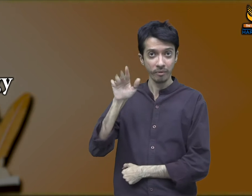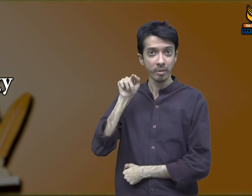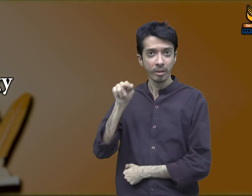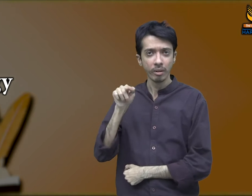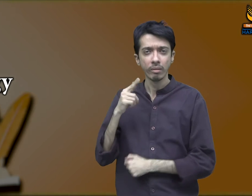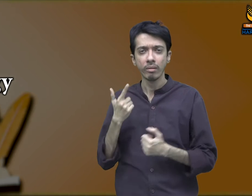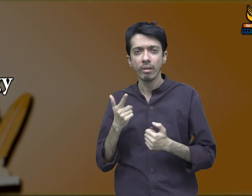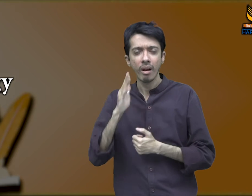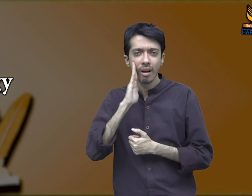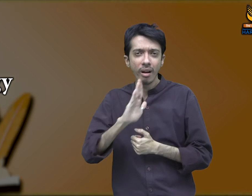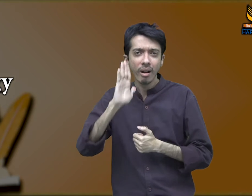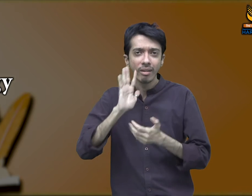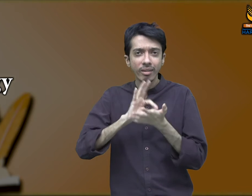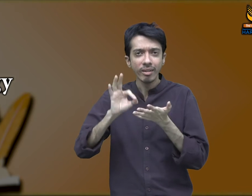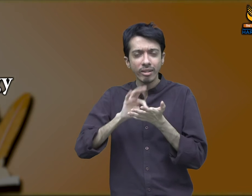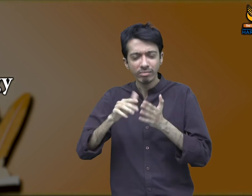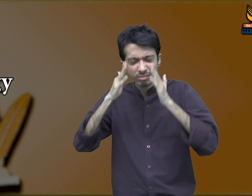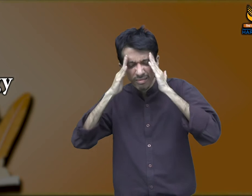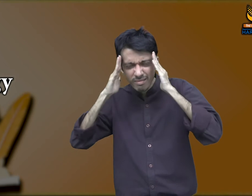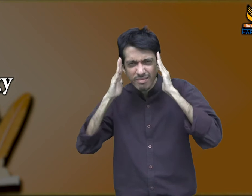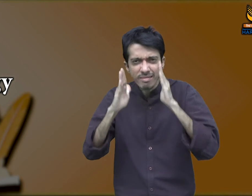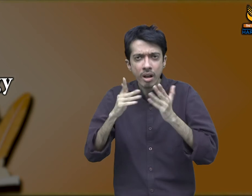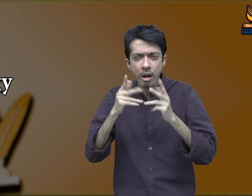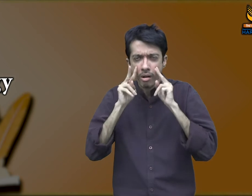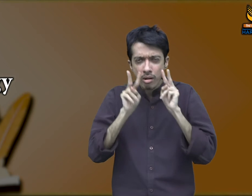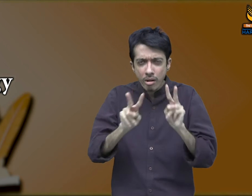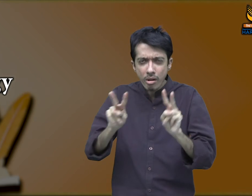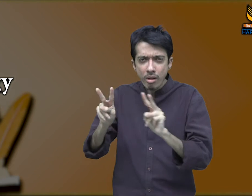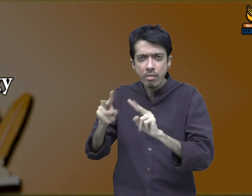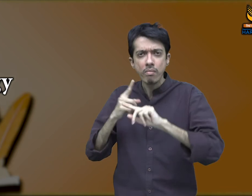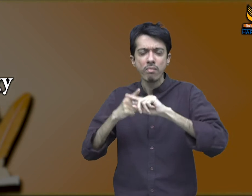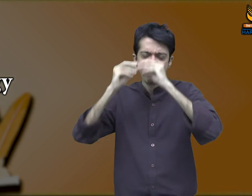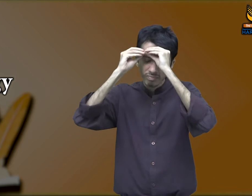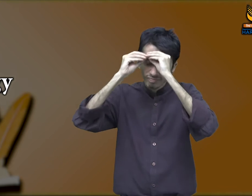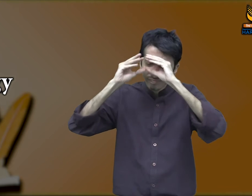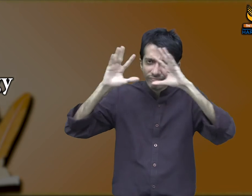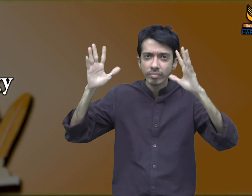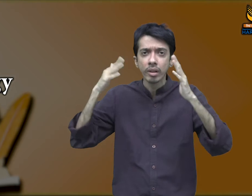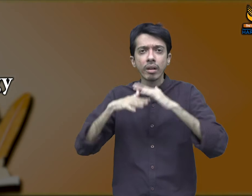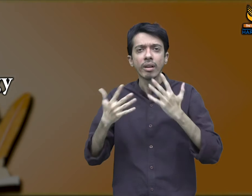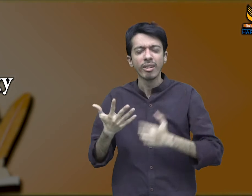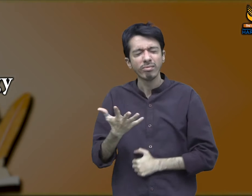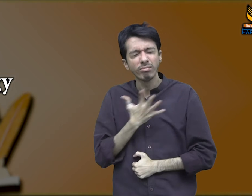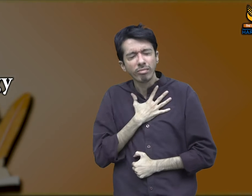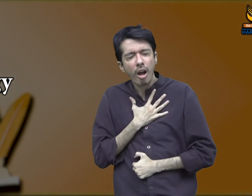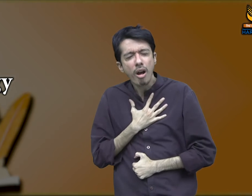Fifth is elegy. Elegy is a poem that focus on serious views and thoughts.